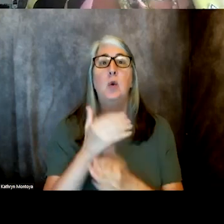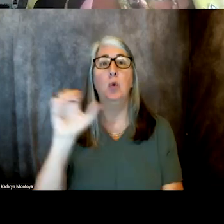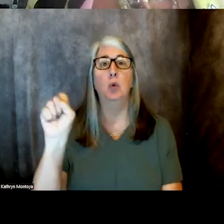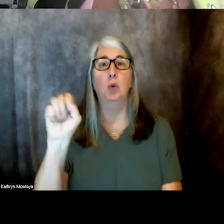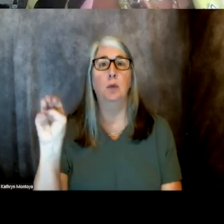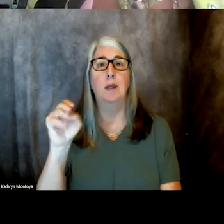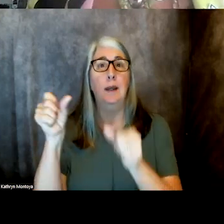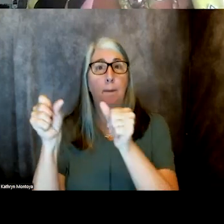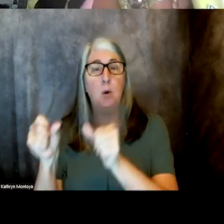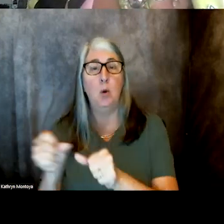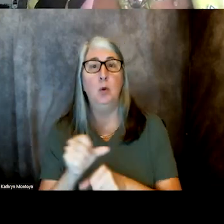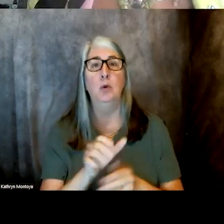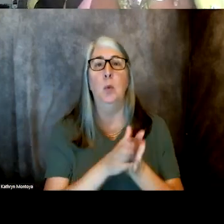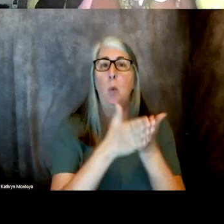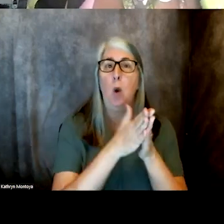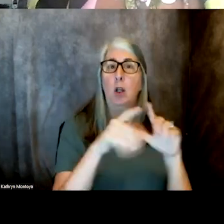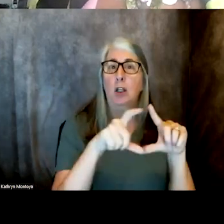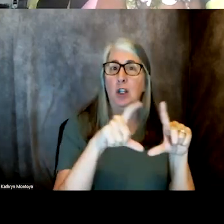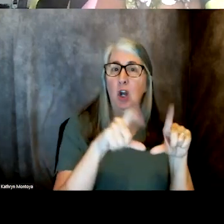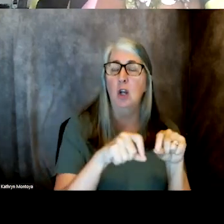NEW WALLET CARDS. WE ENCOURAGE YOU TO TAKE A LOOK AT THE